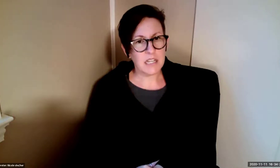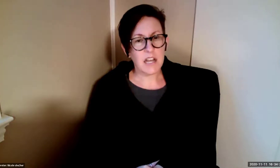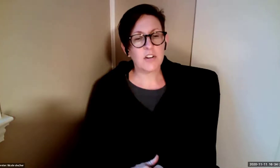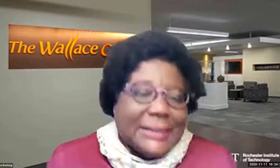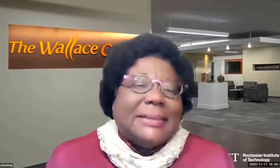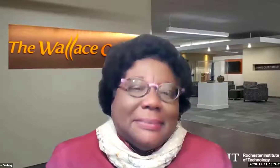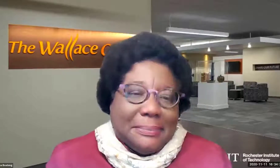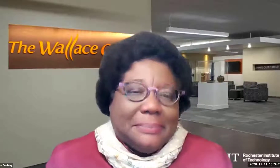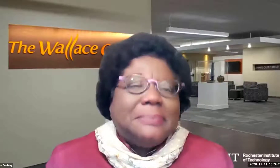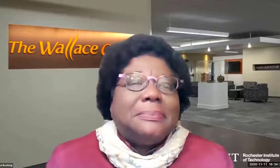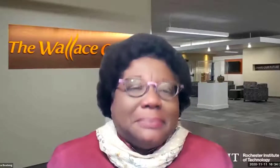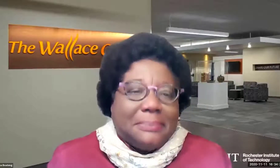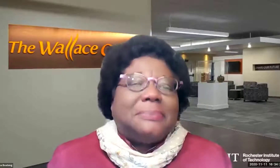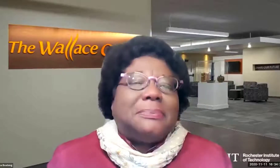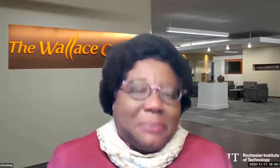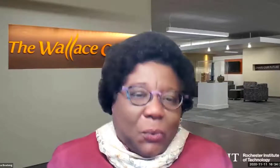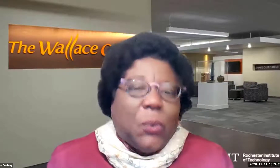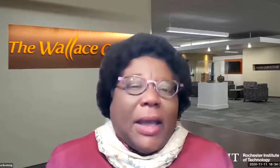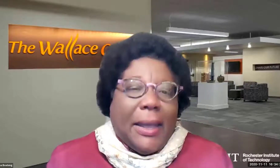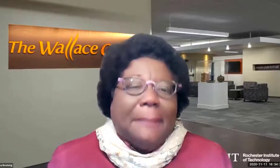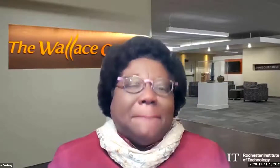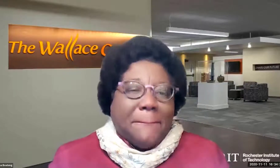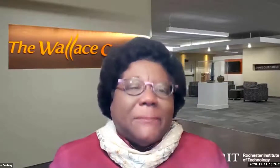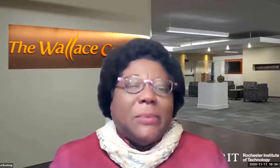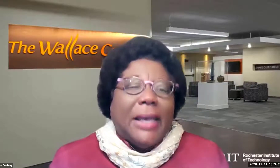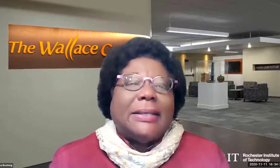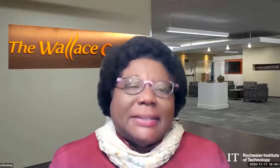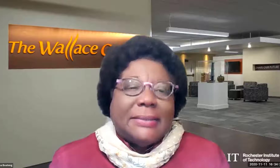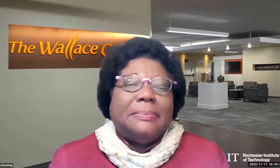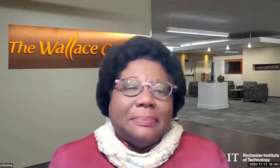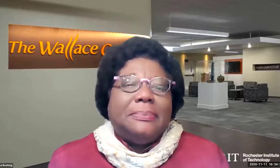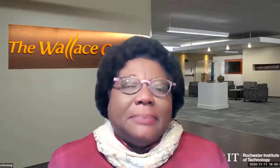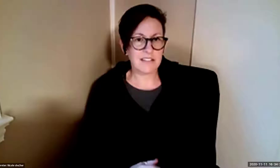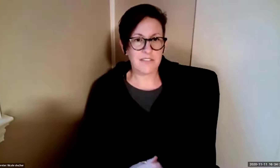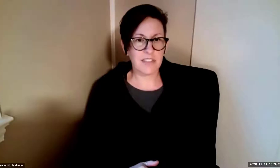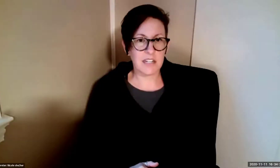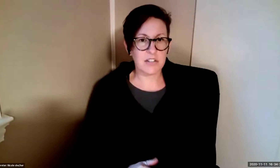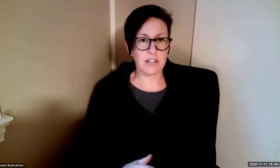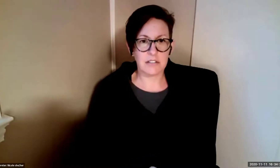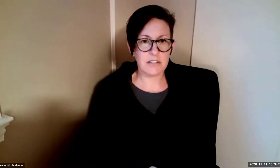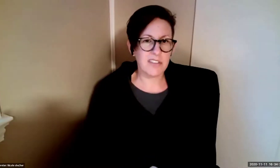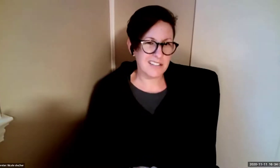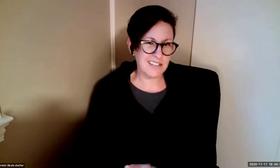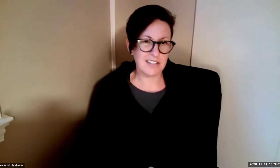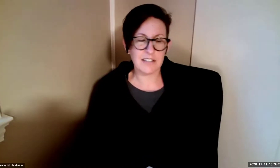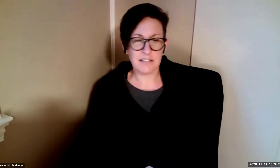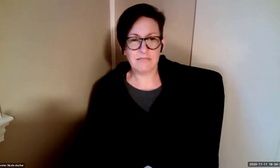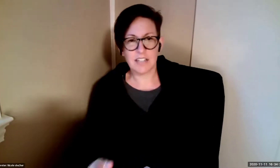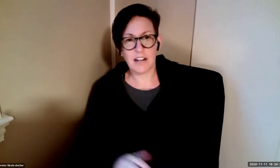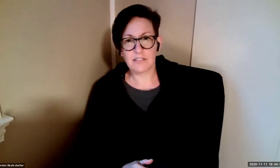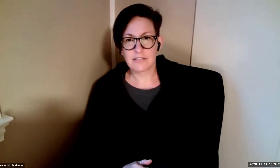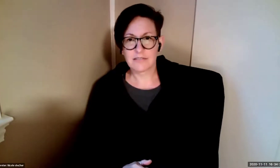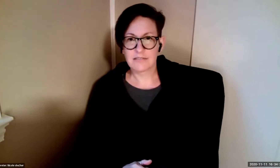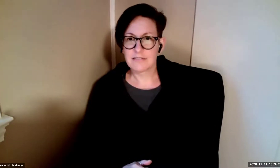Nicole she/her: Yeah, they're not using the current citations. Adwoa Boateng: Yes. Nicole she/her: It's like seventh edition. So that's just, you know, yeah.